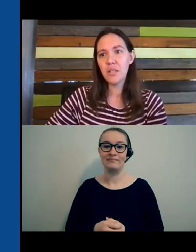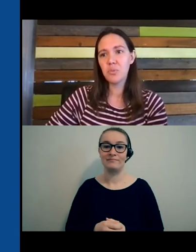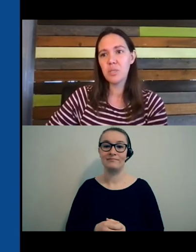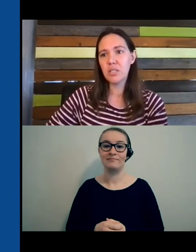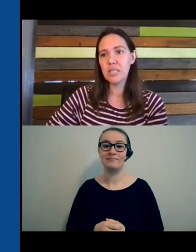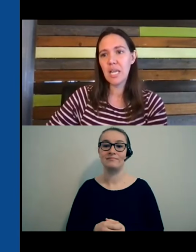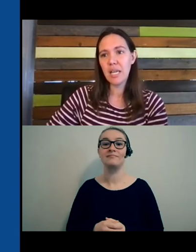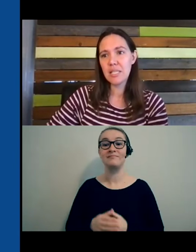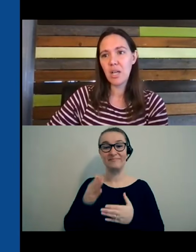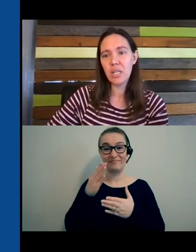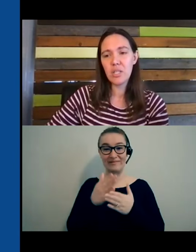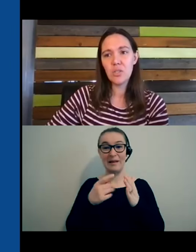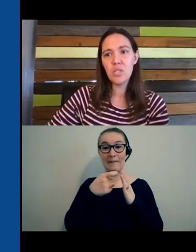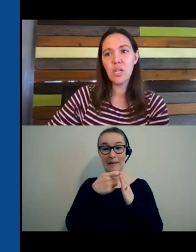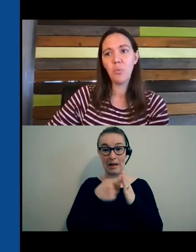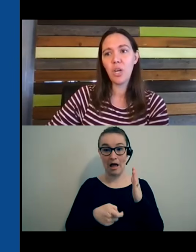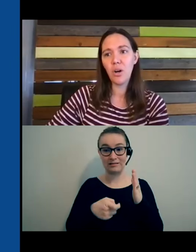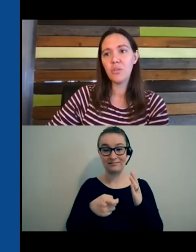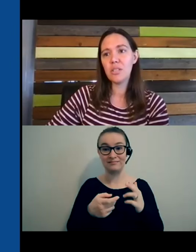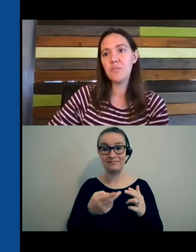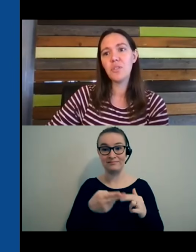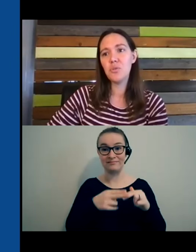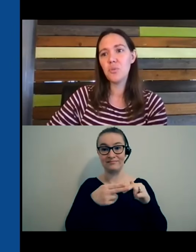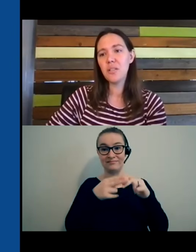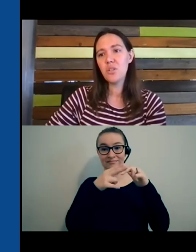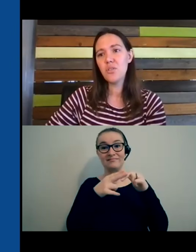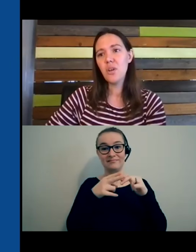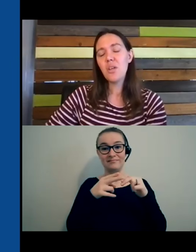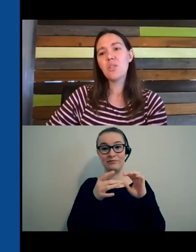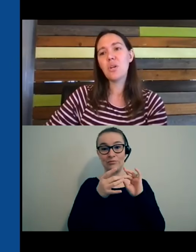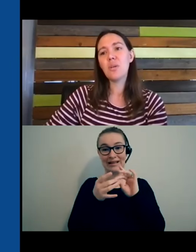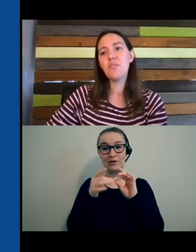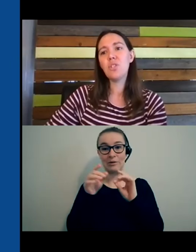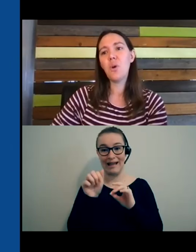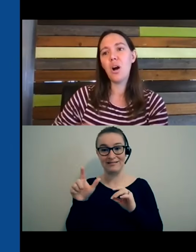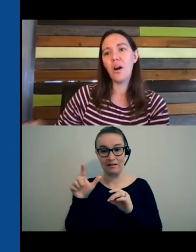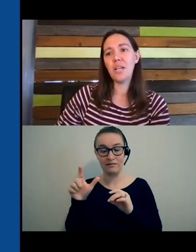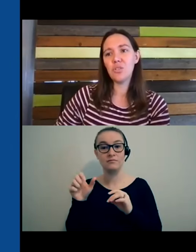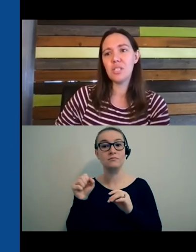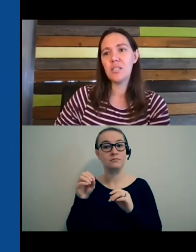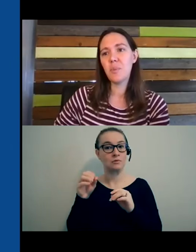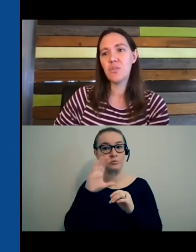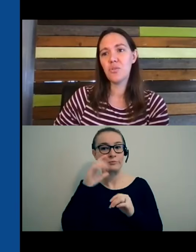with regards to ASL in the new year and we are looking for new sponsors, so if you are interested in sponsoring,